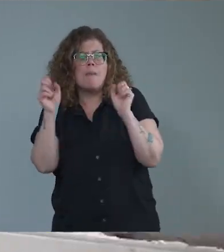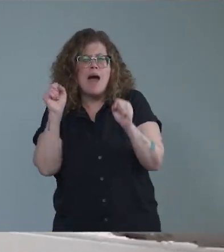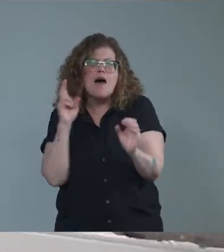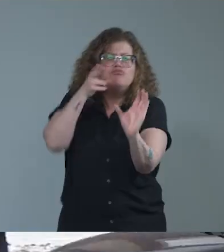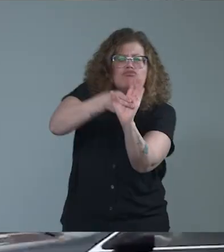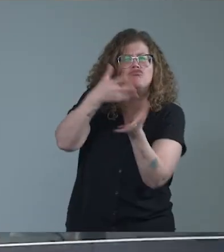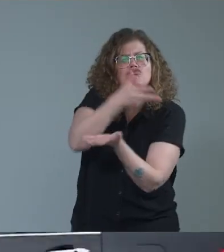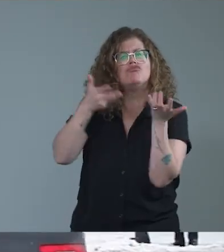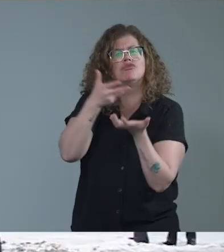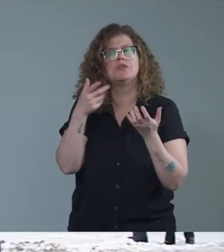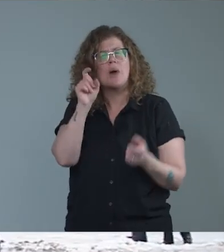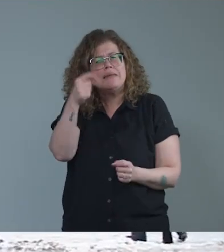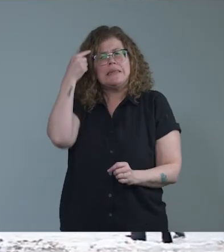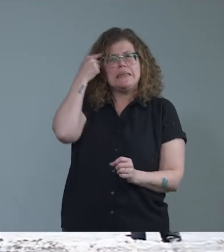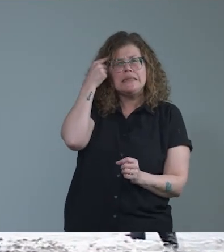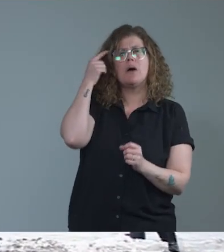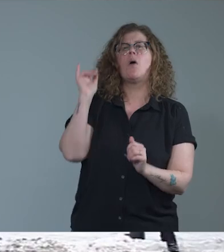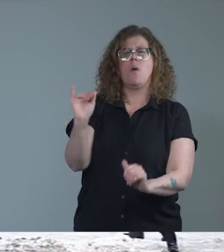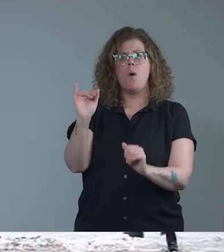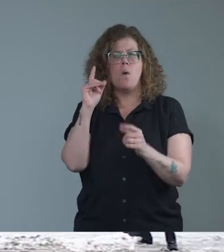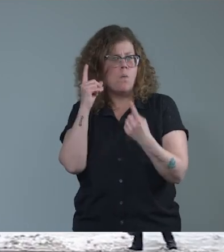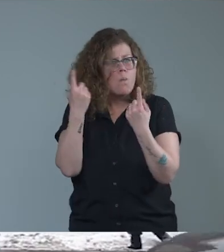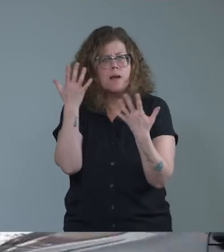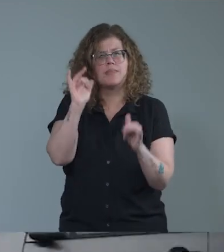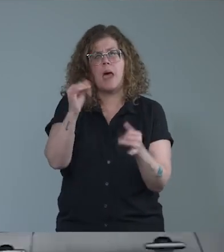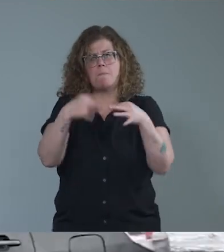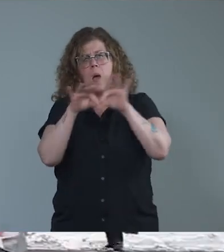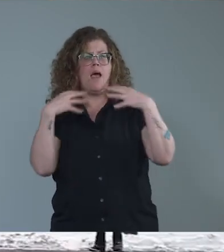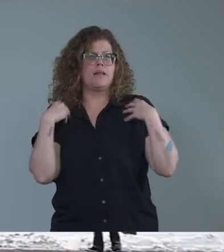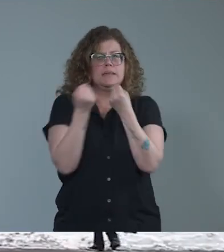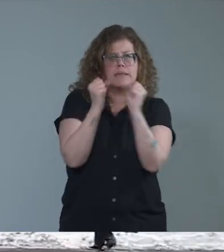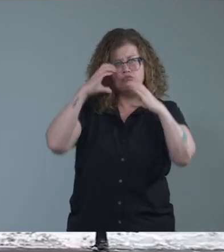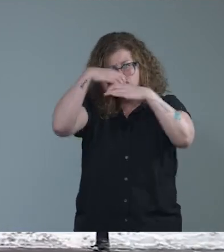That comes down to understanding your site and how people use it and how people interact with it. You want to think about it from a